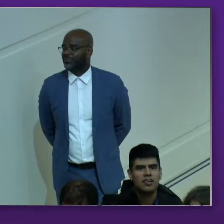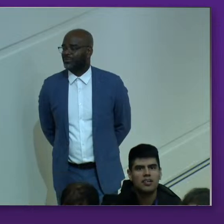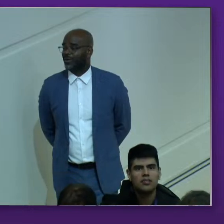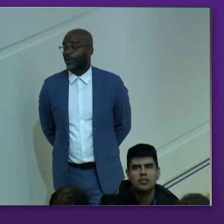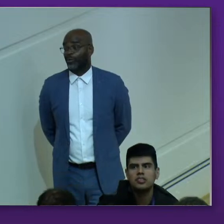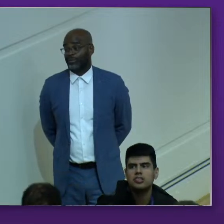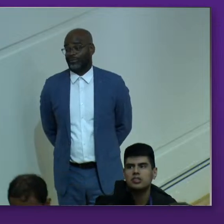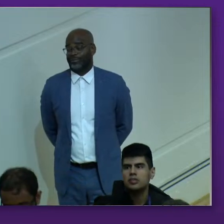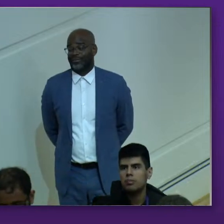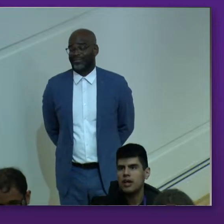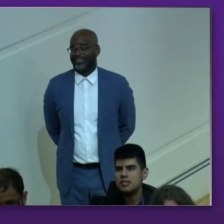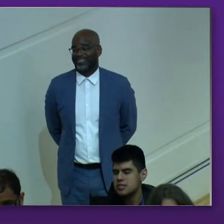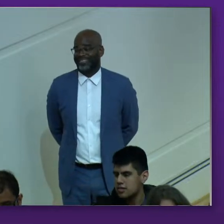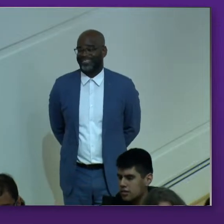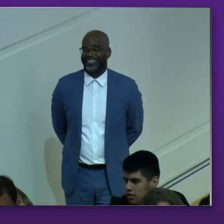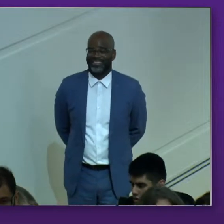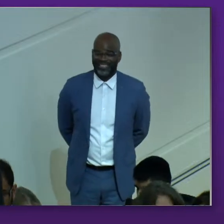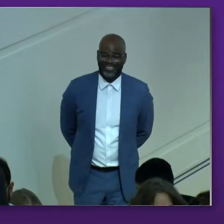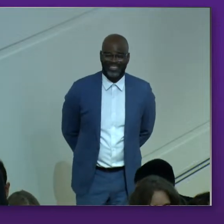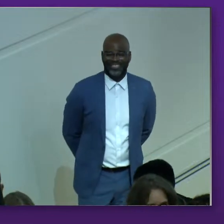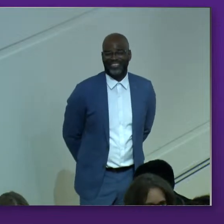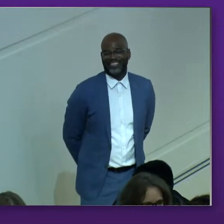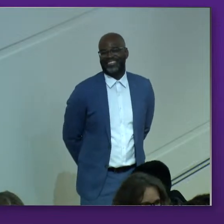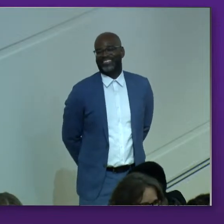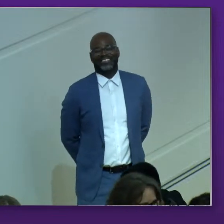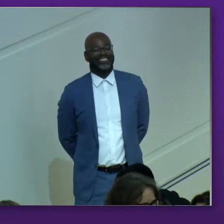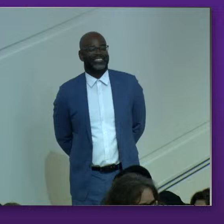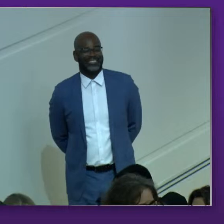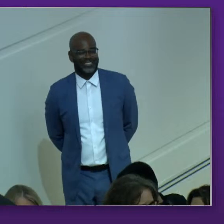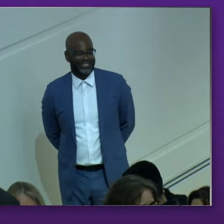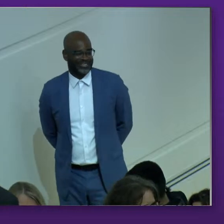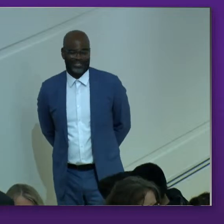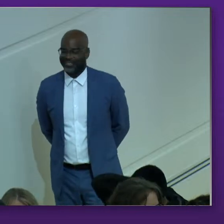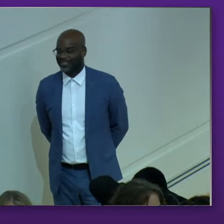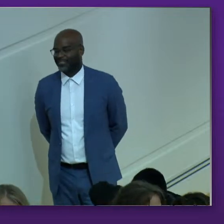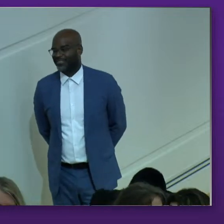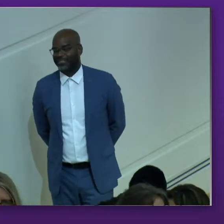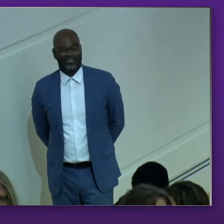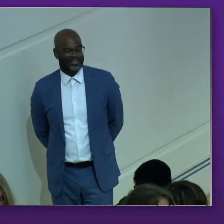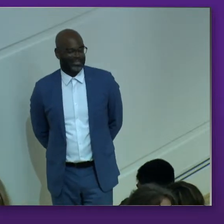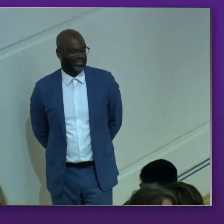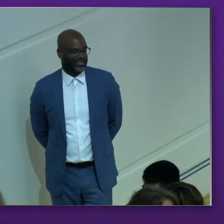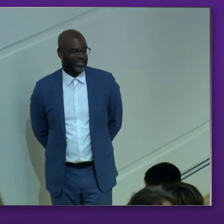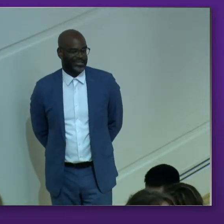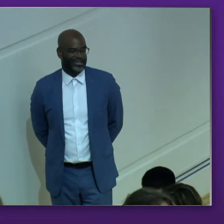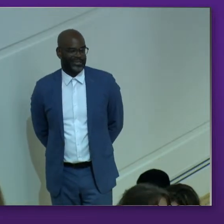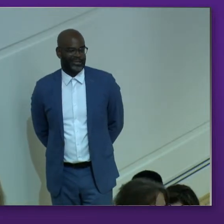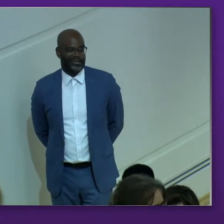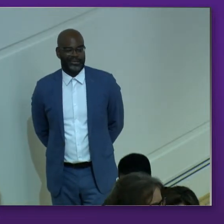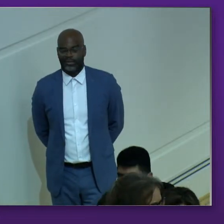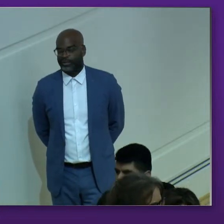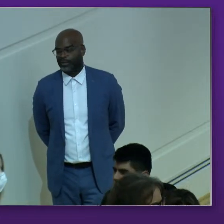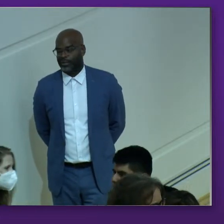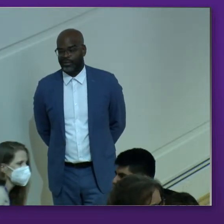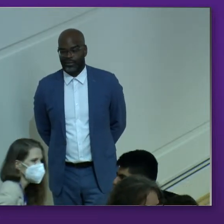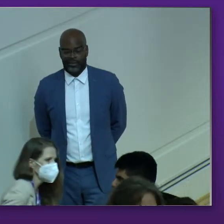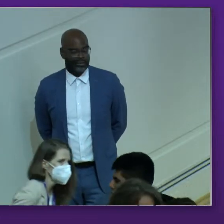EVERYONE TO BE SUCCESSFUL. WHEN I LOOK BACK IT STARTED IN THE BEGINNING WHEN I STARTED